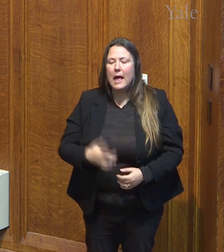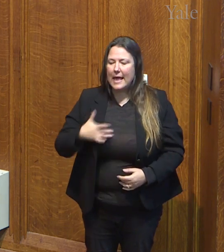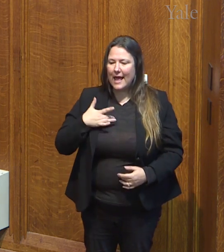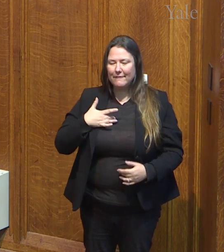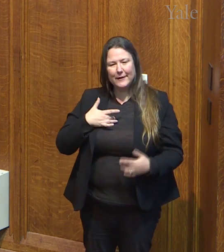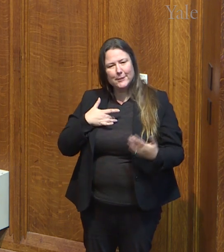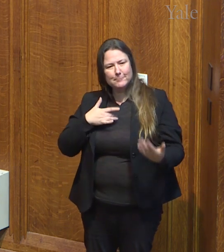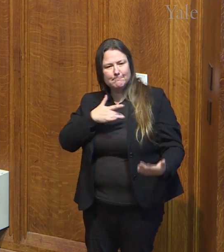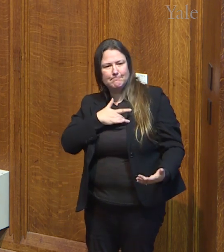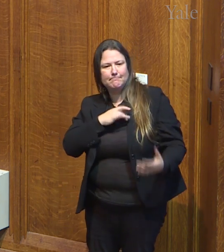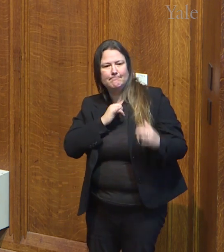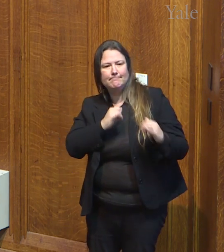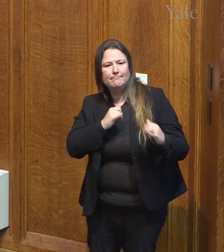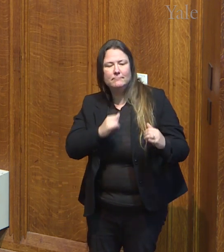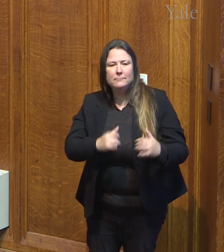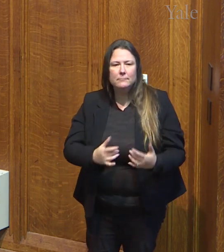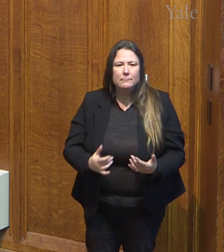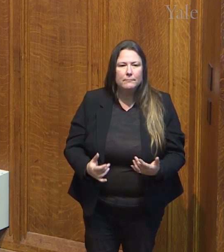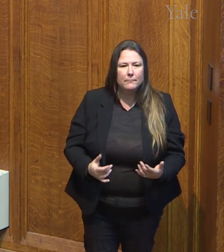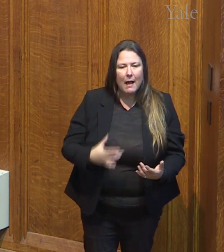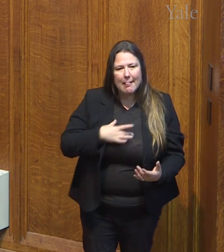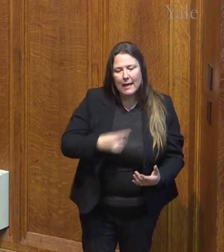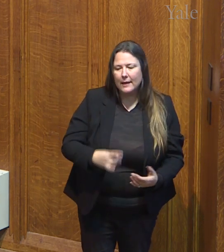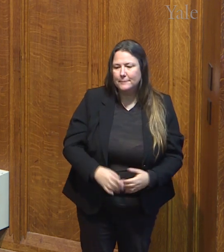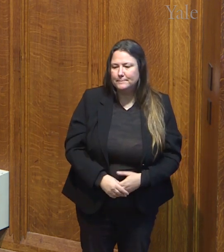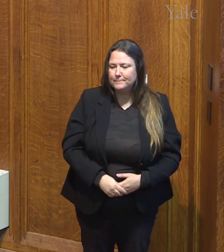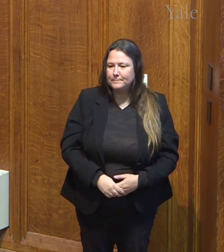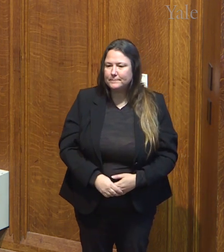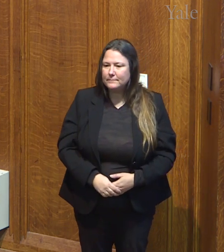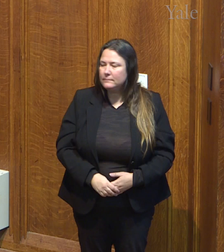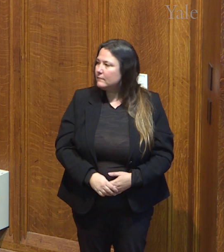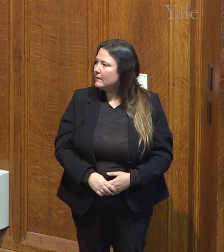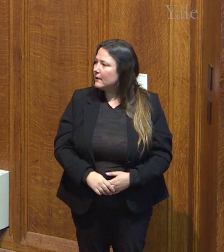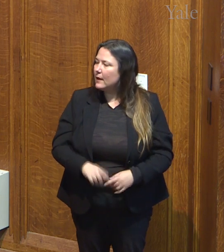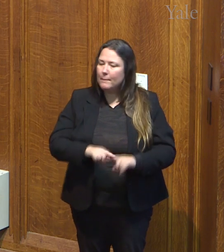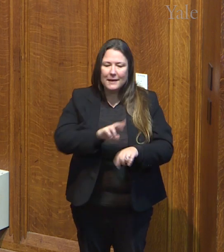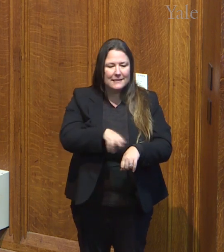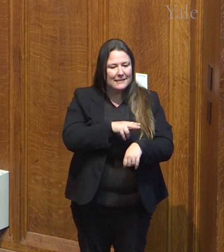Theirs is not an unplanned, but a natural visual poetry